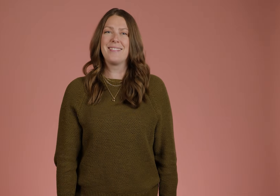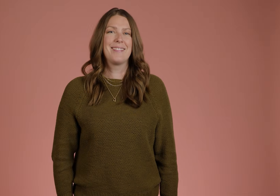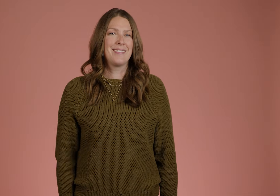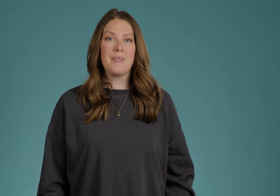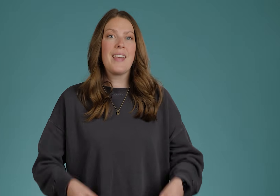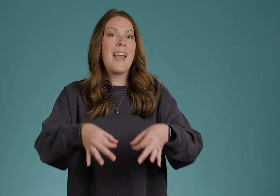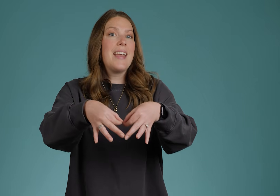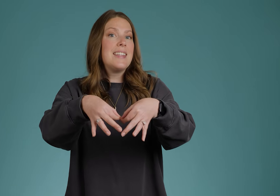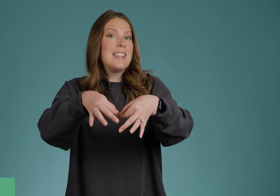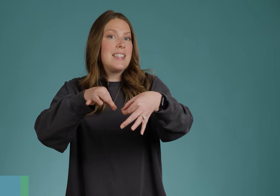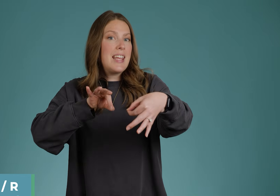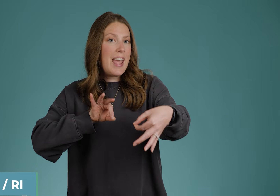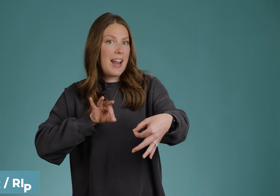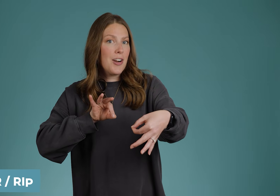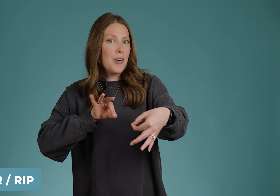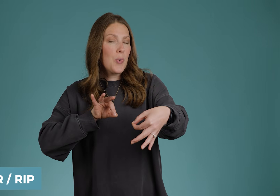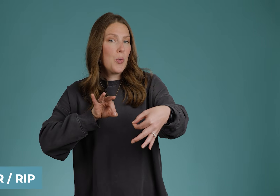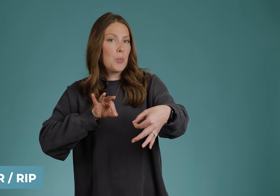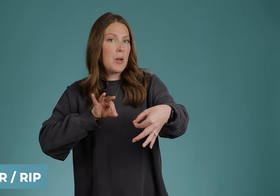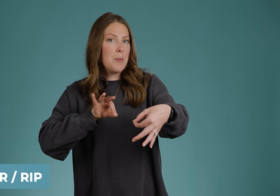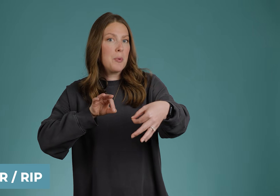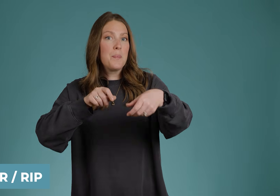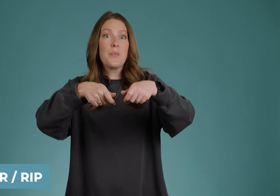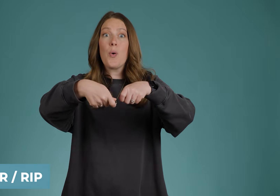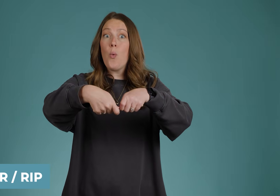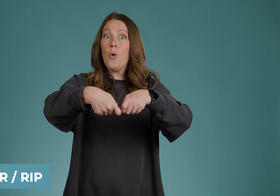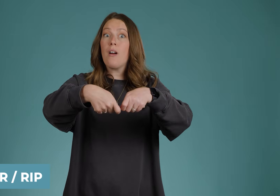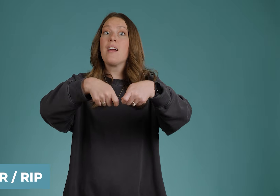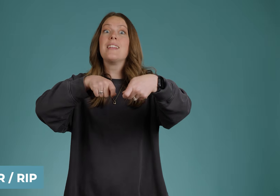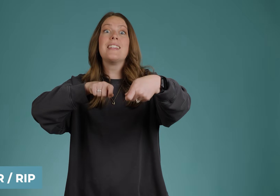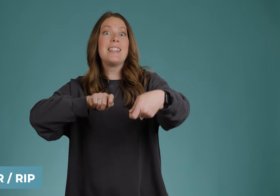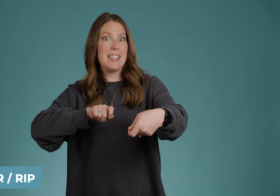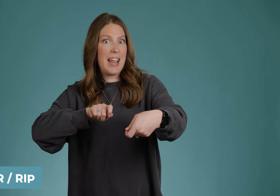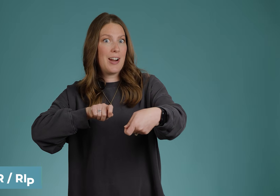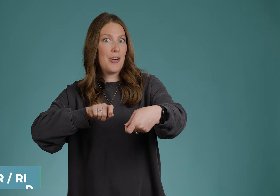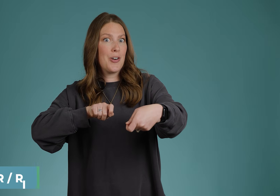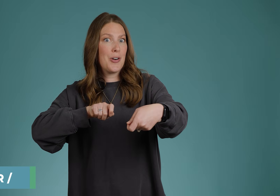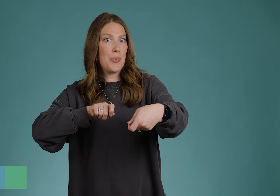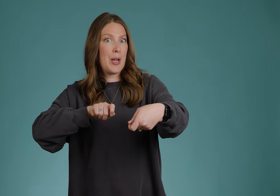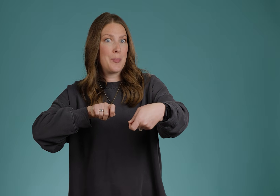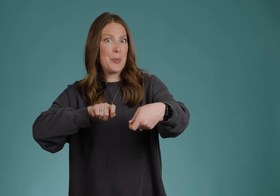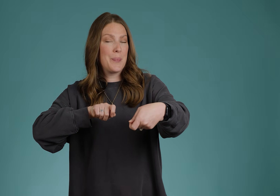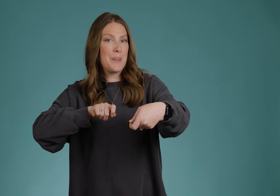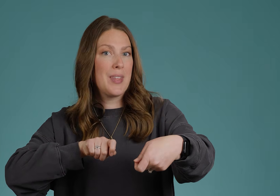Tear or rip or tear or rip.